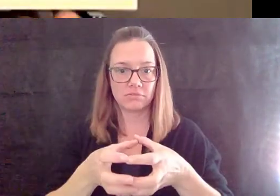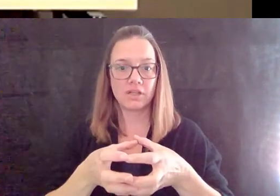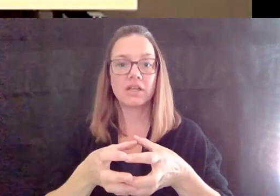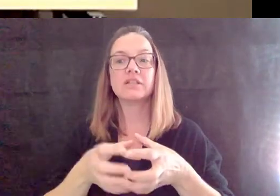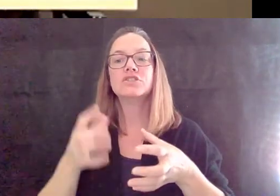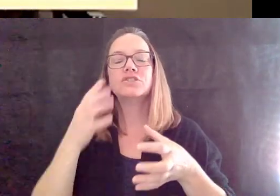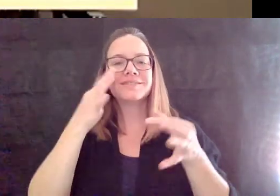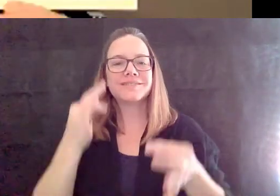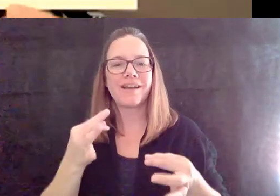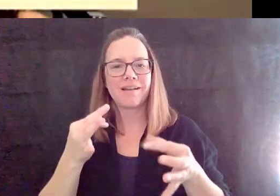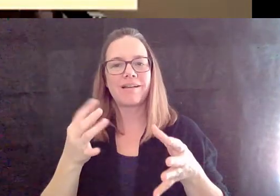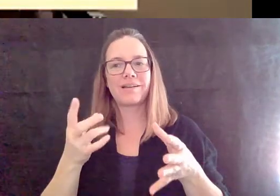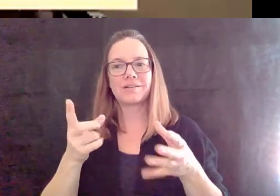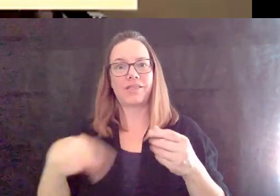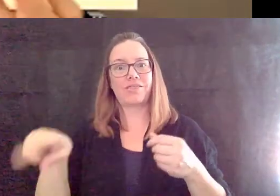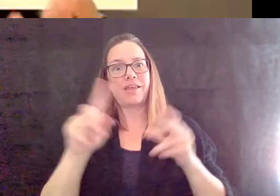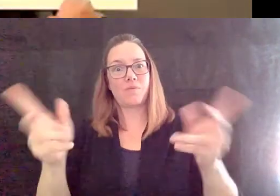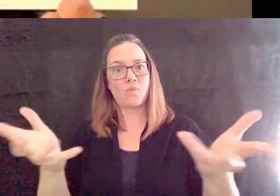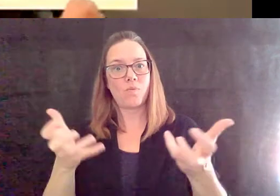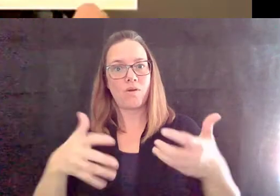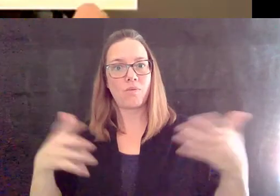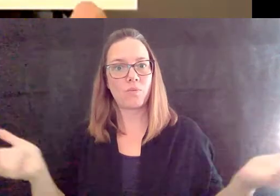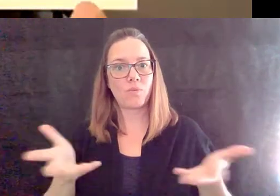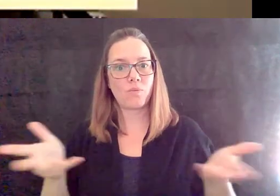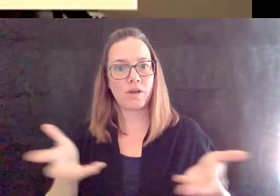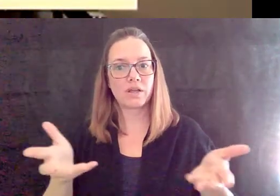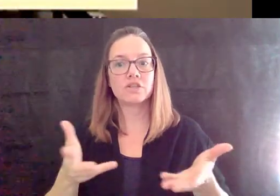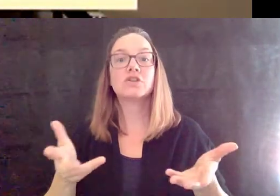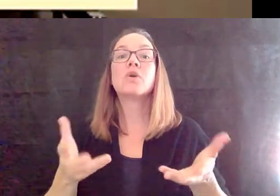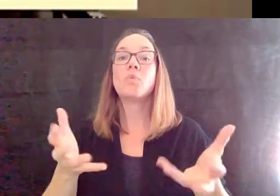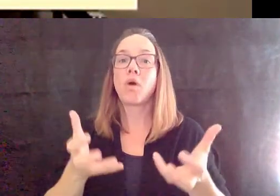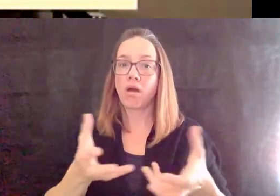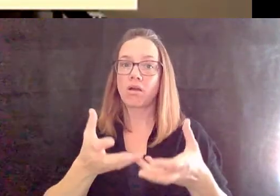And that was trusted, curated resources for well-being.